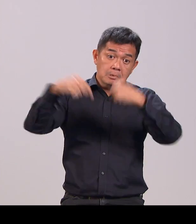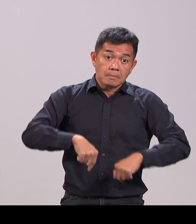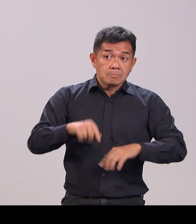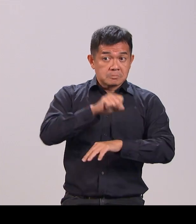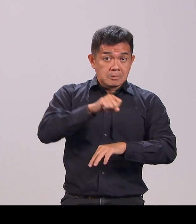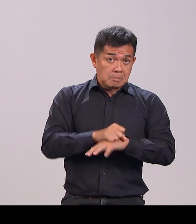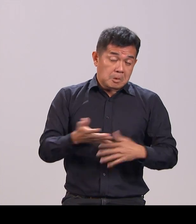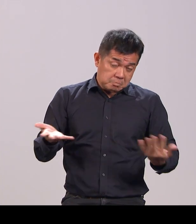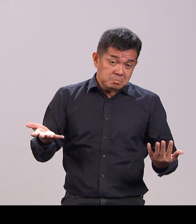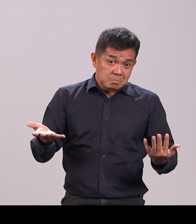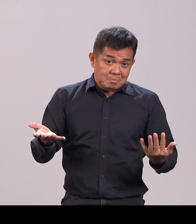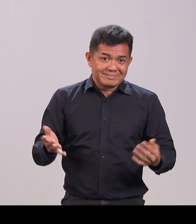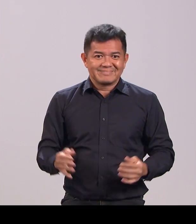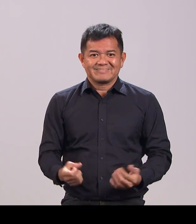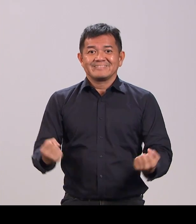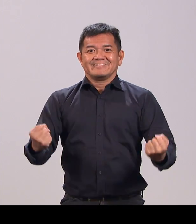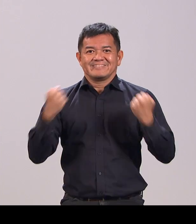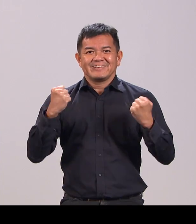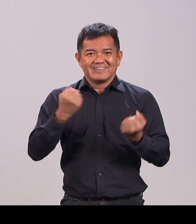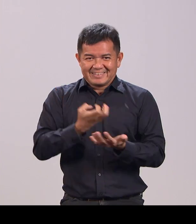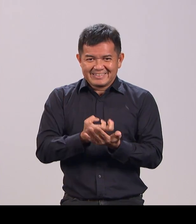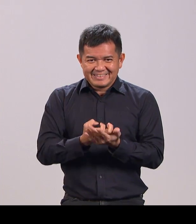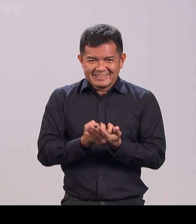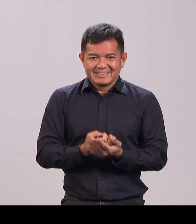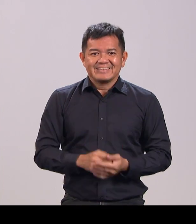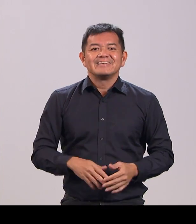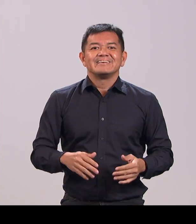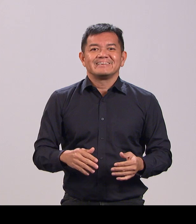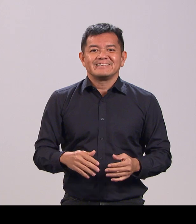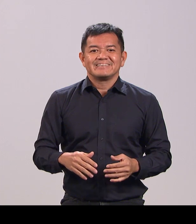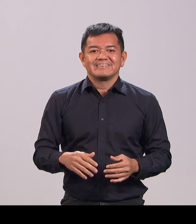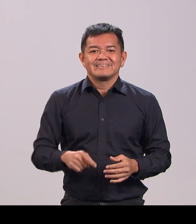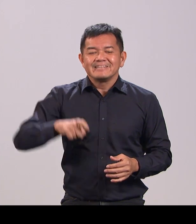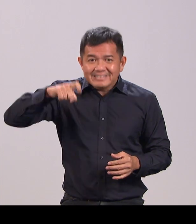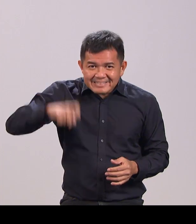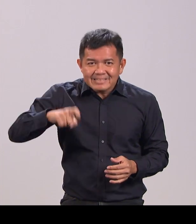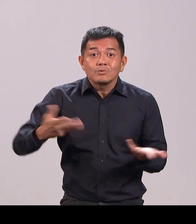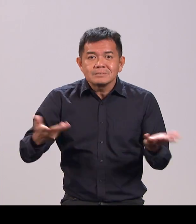A strong economy, therefore, needs capabilities. You need the entrepreneurs.